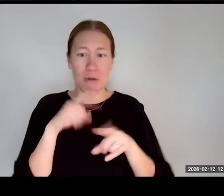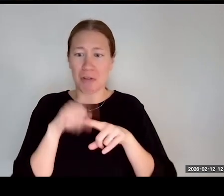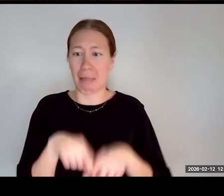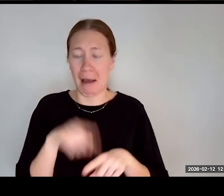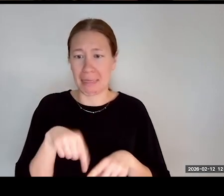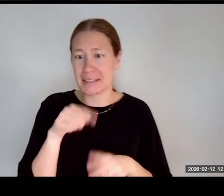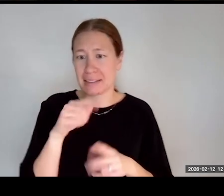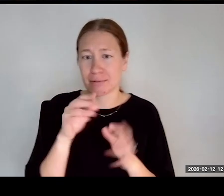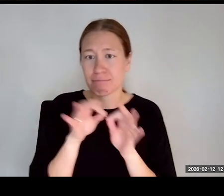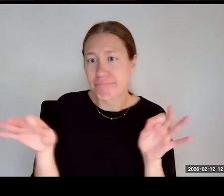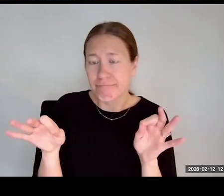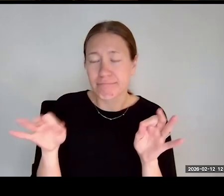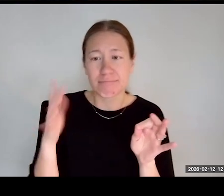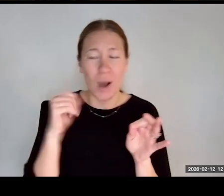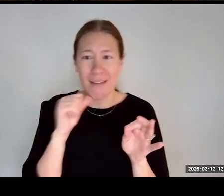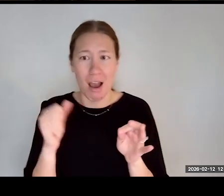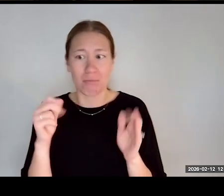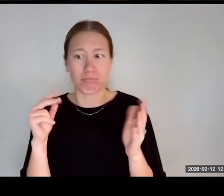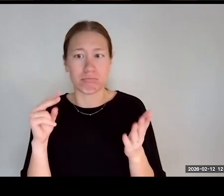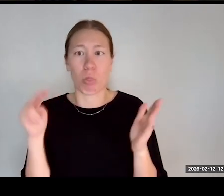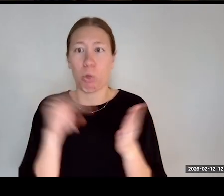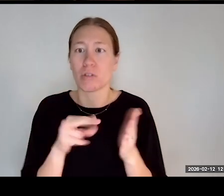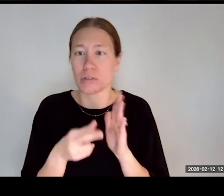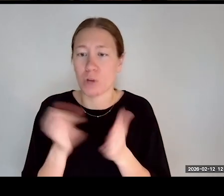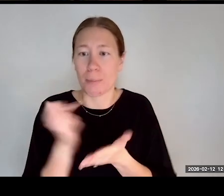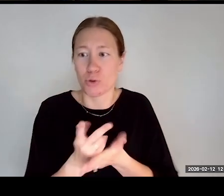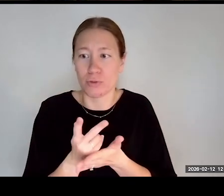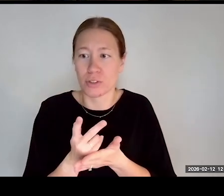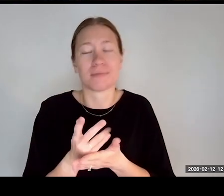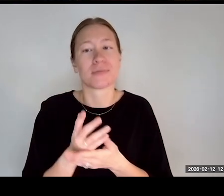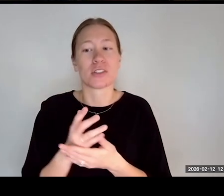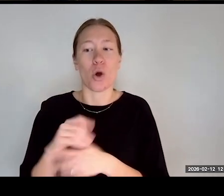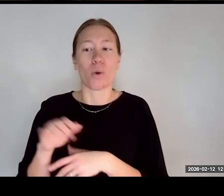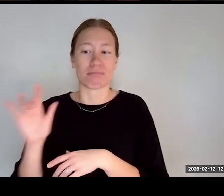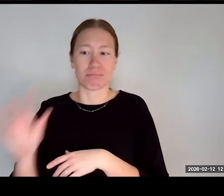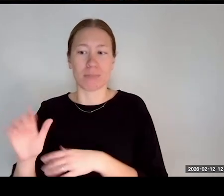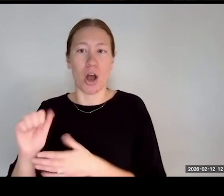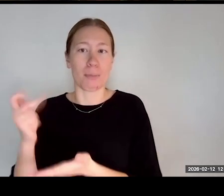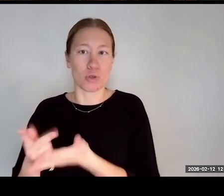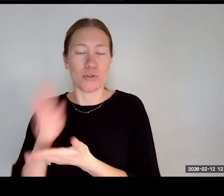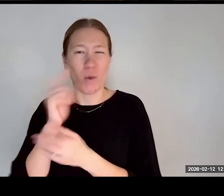or toggle on approval alt text and it will remove the AI warning. Okay, I'm gonna close that now.